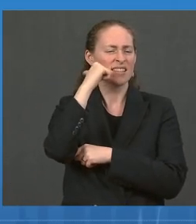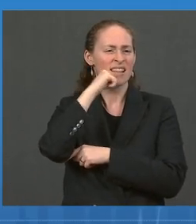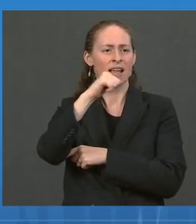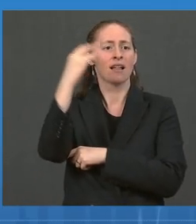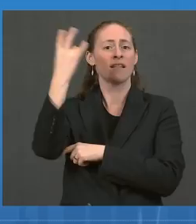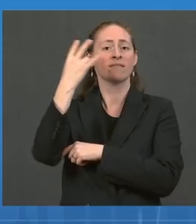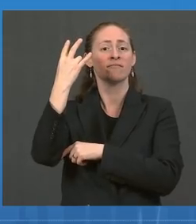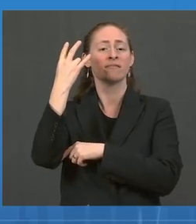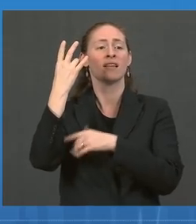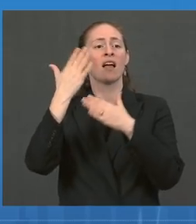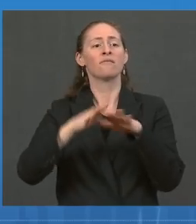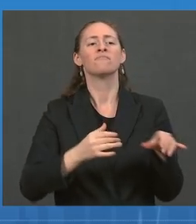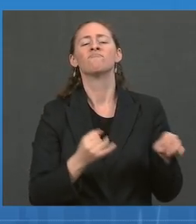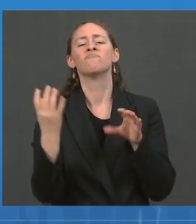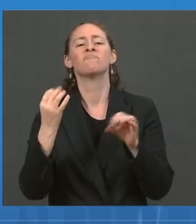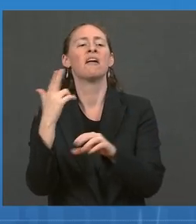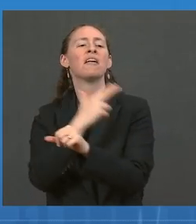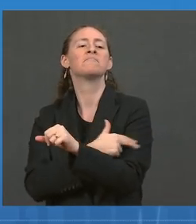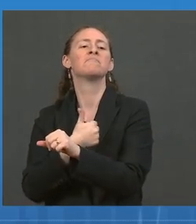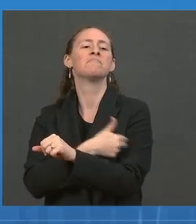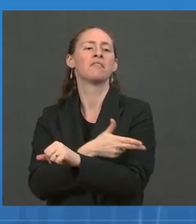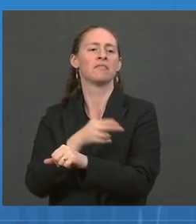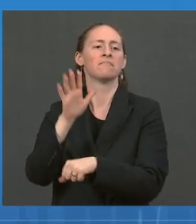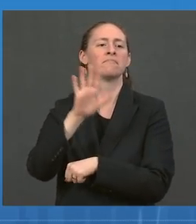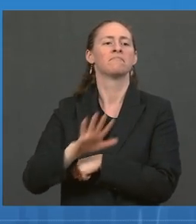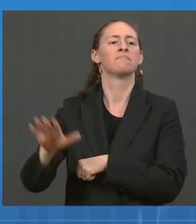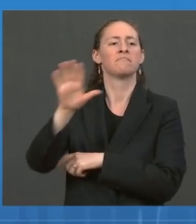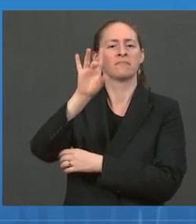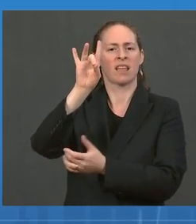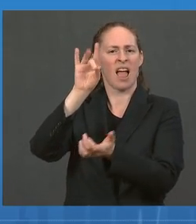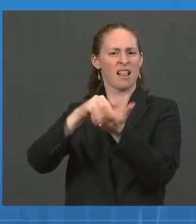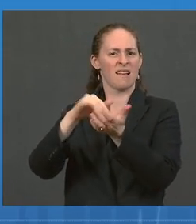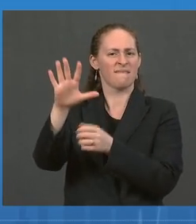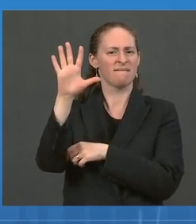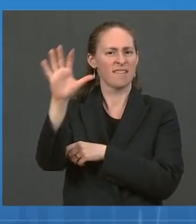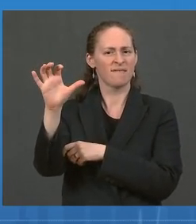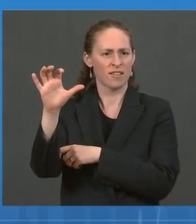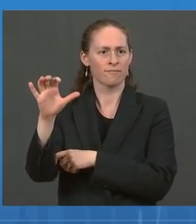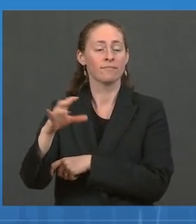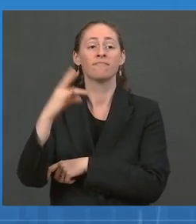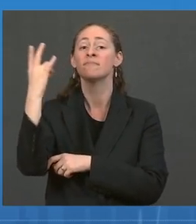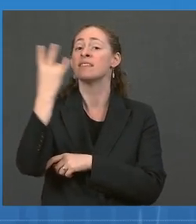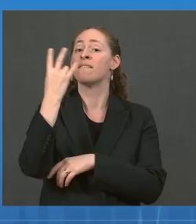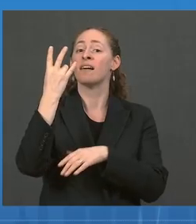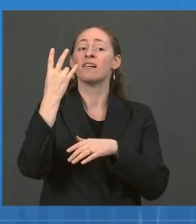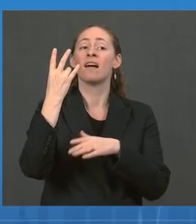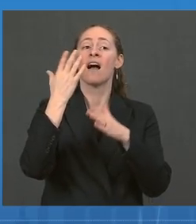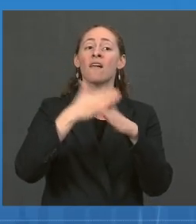is approximately 8,500 per day. And the seven-day average of daily deaths is 1,300 per day.